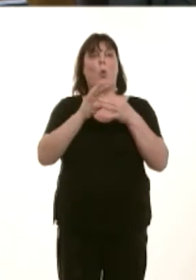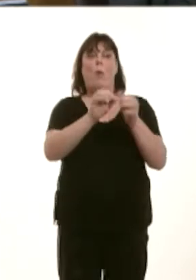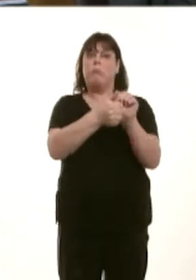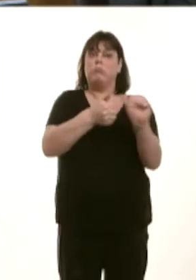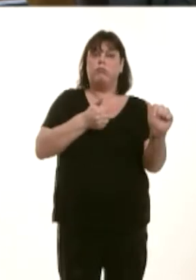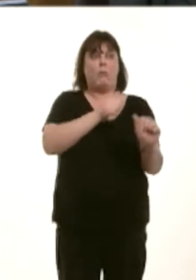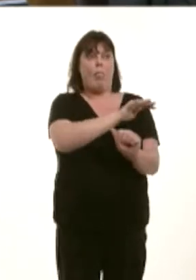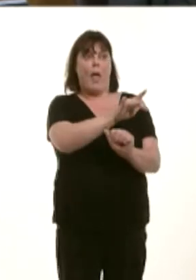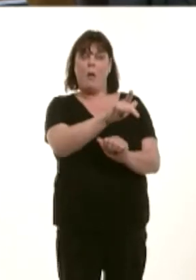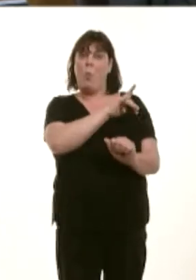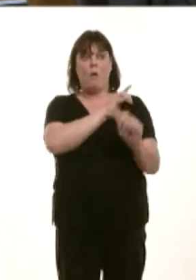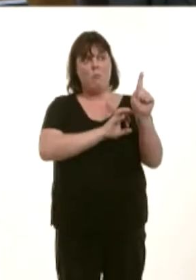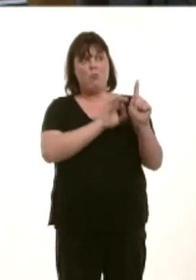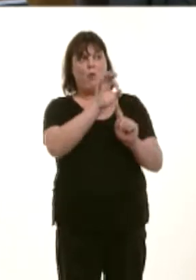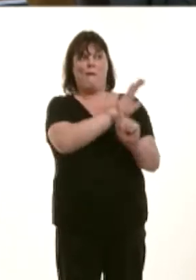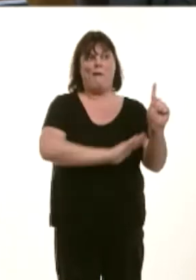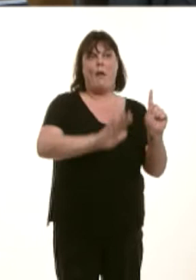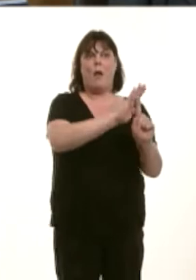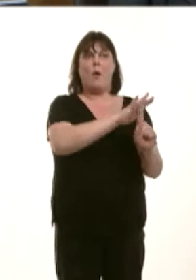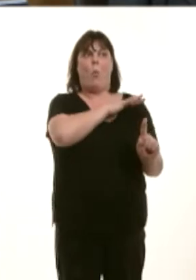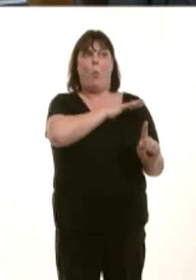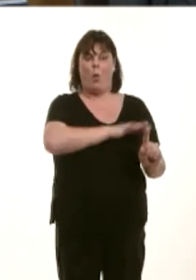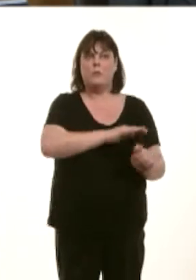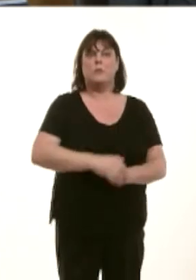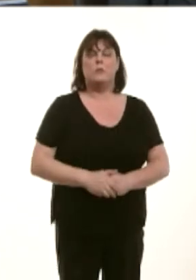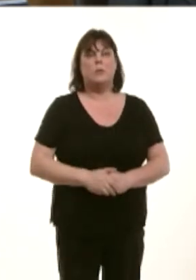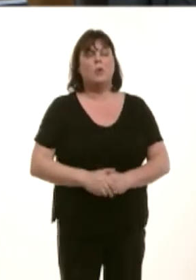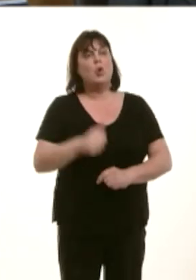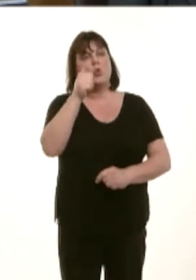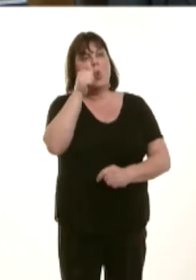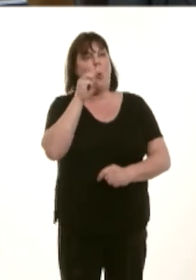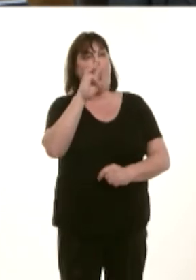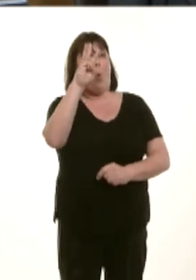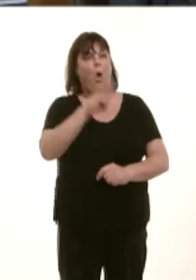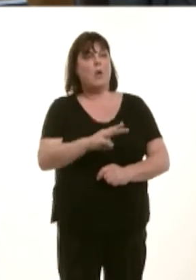We want to ensure that Wales benefits from the UK Government’s mobile infrastructure